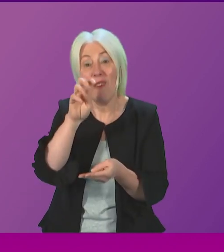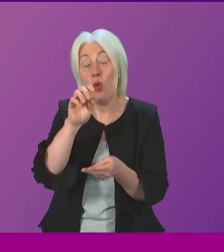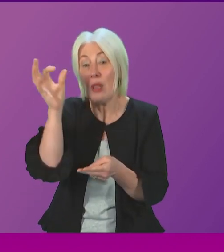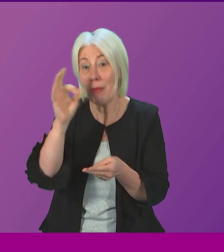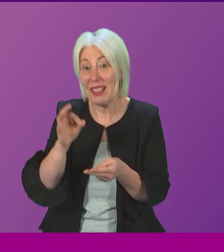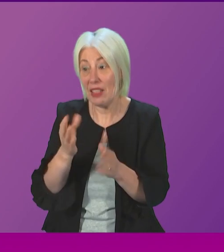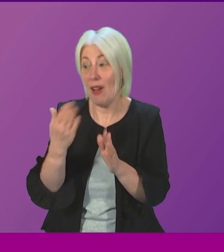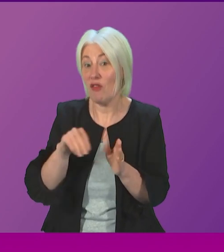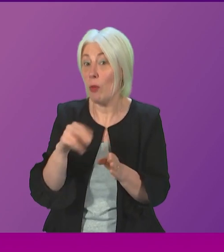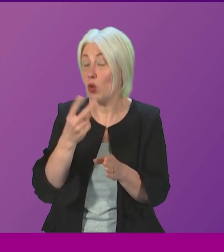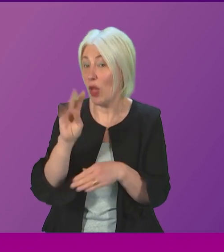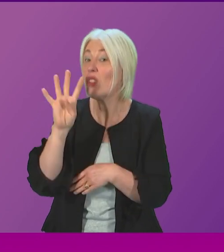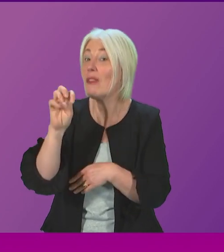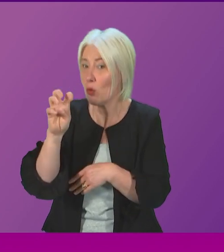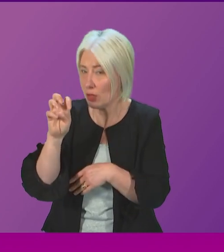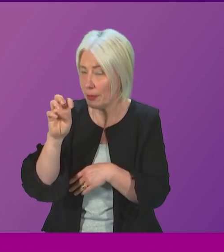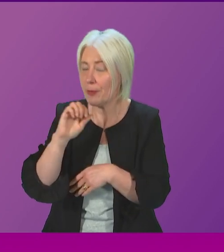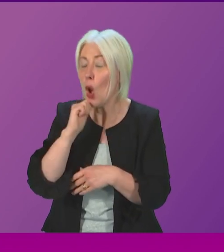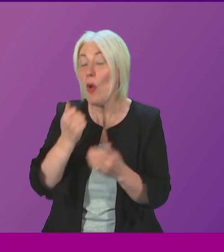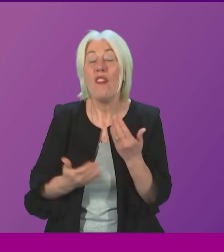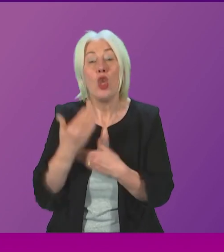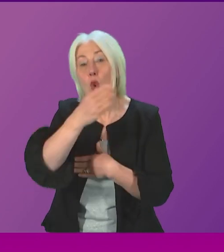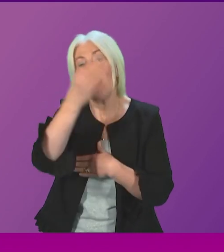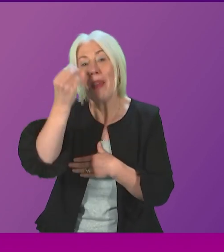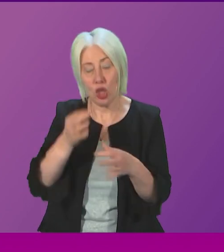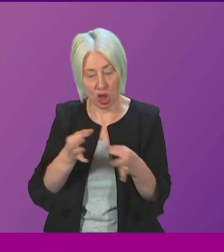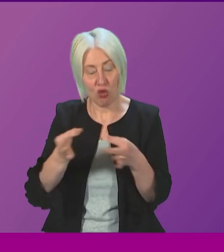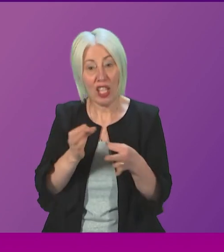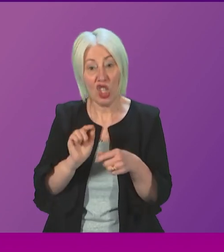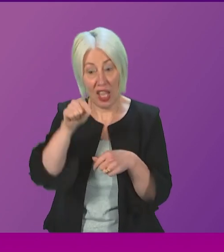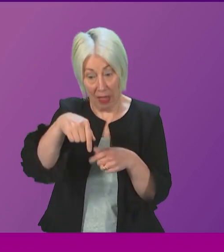We will publish our new dementia strategy later this month, and later this year our